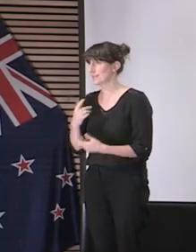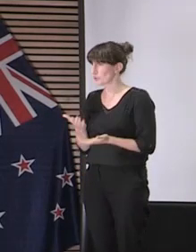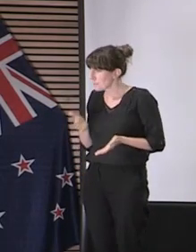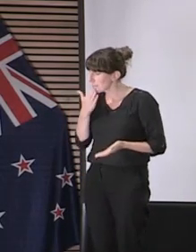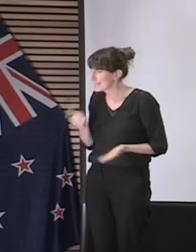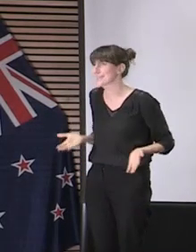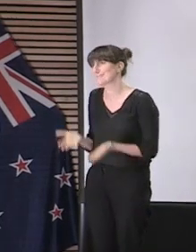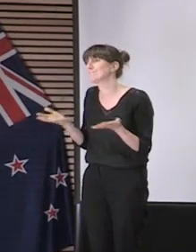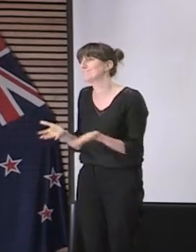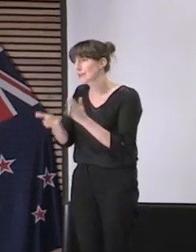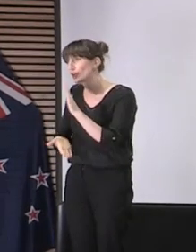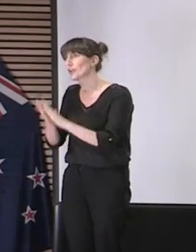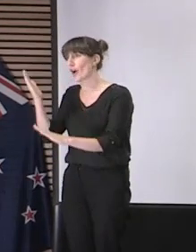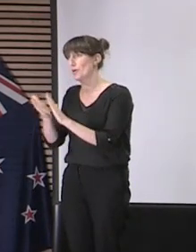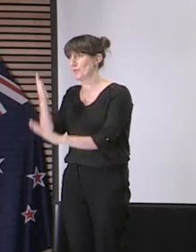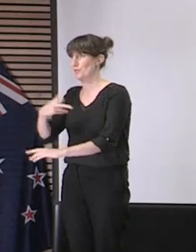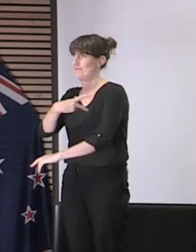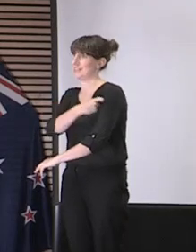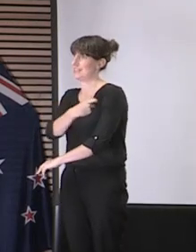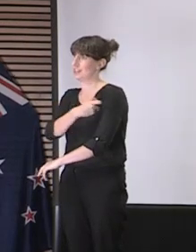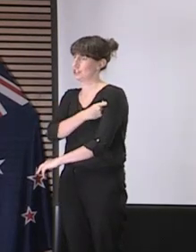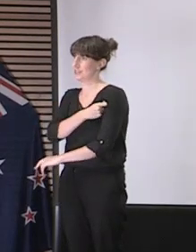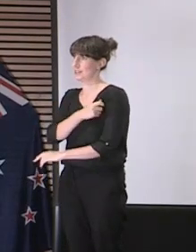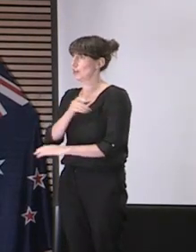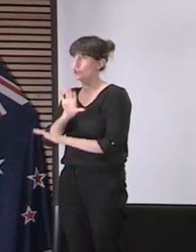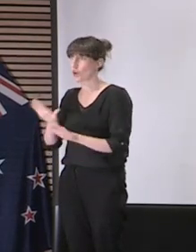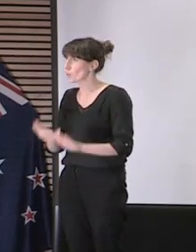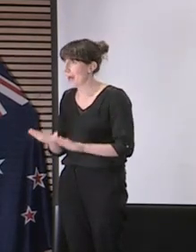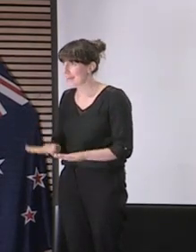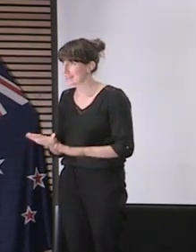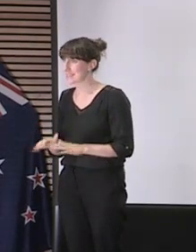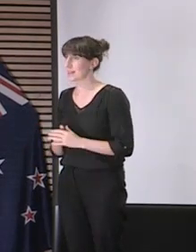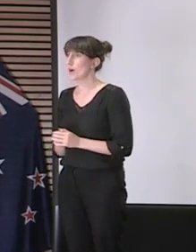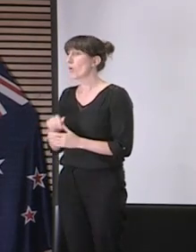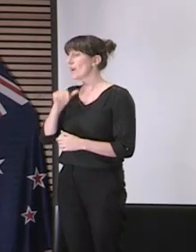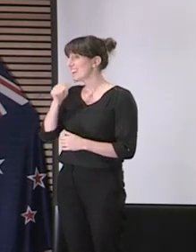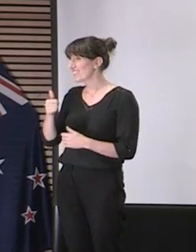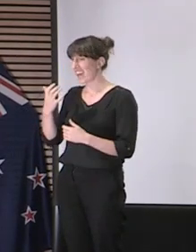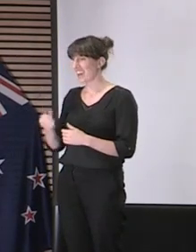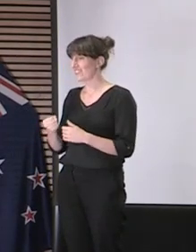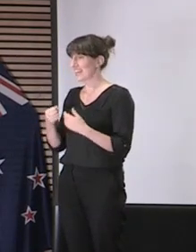now. That goes for other care you might require at your general practitioners. Do not